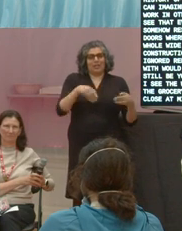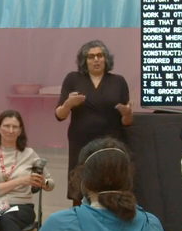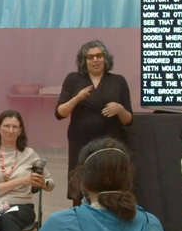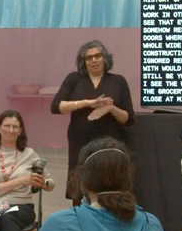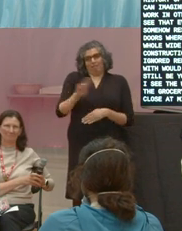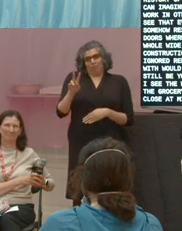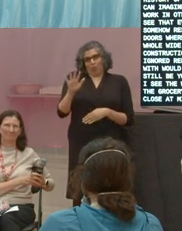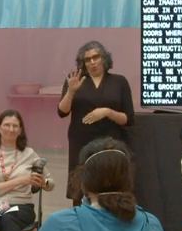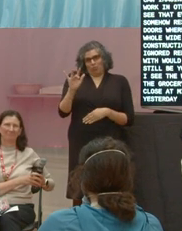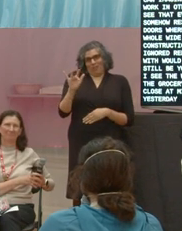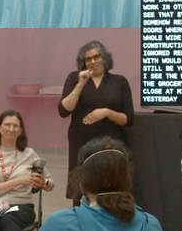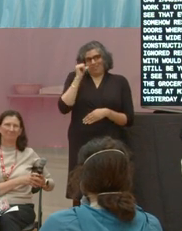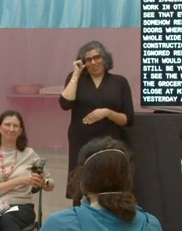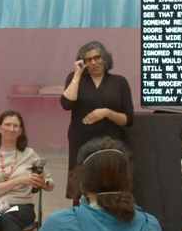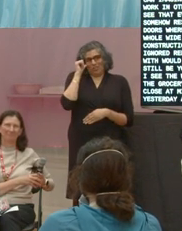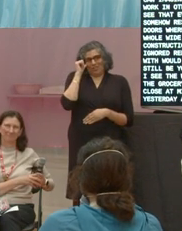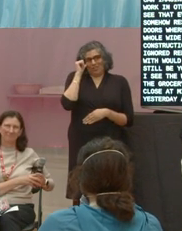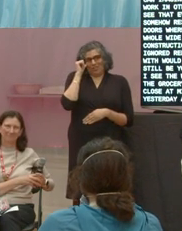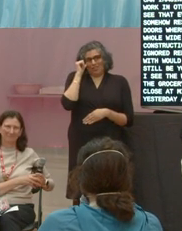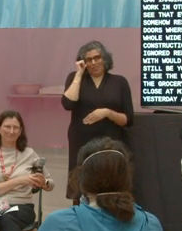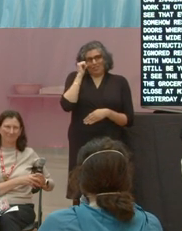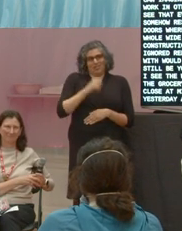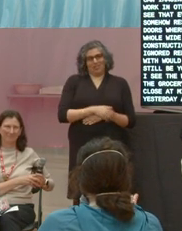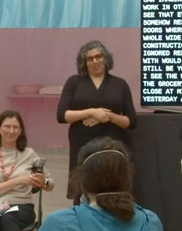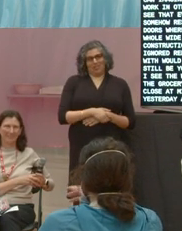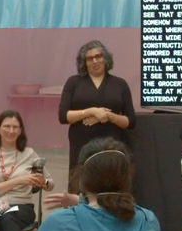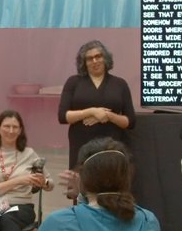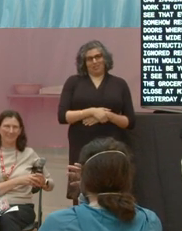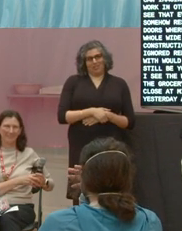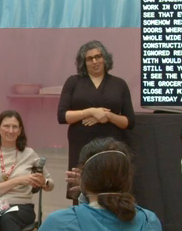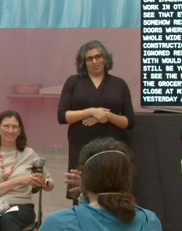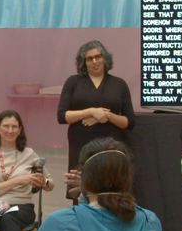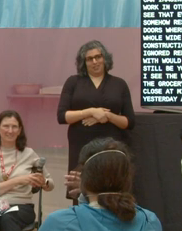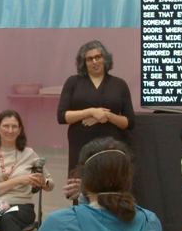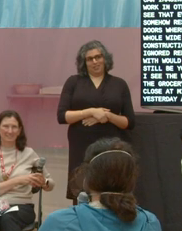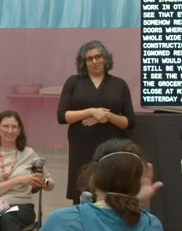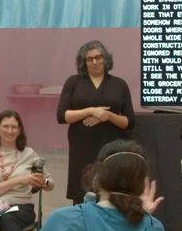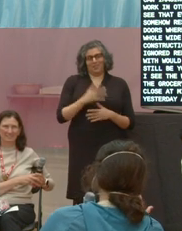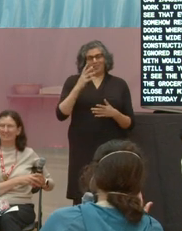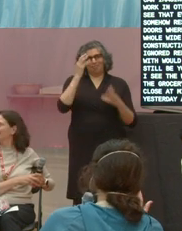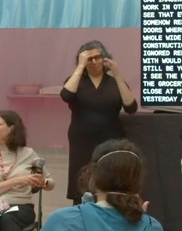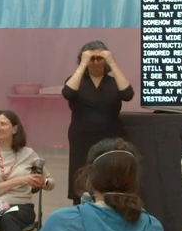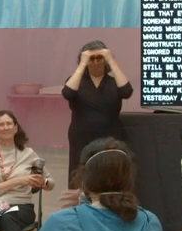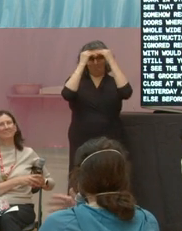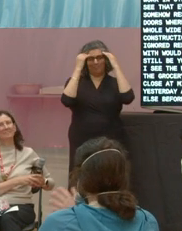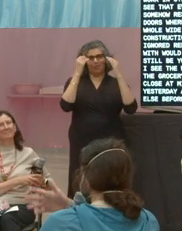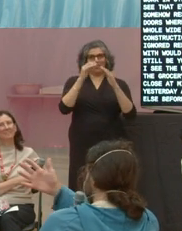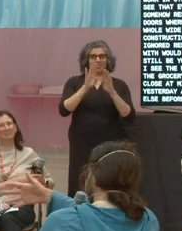yesterday. And, you know, I see what's going on before we had